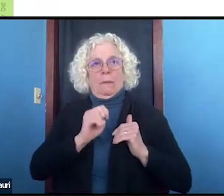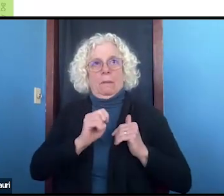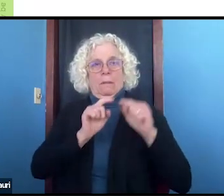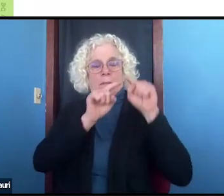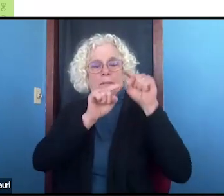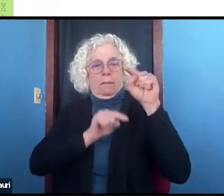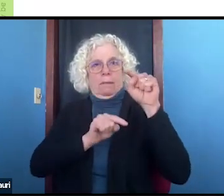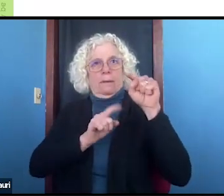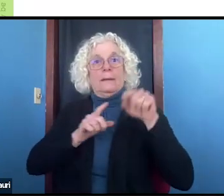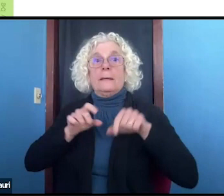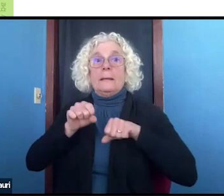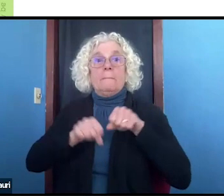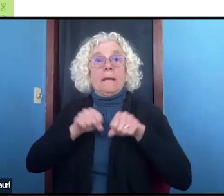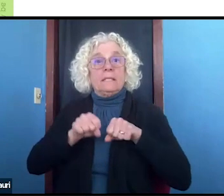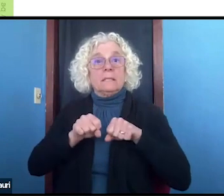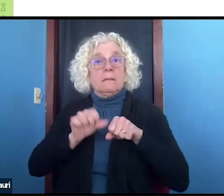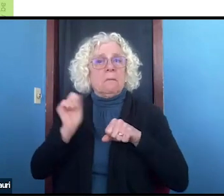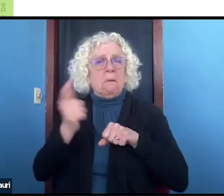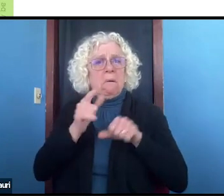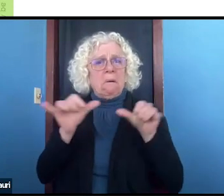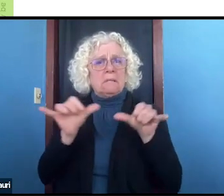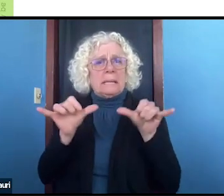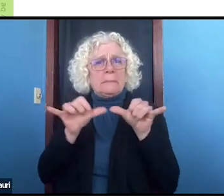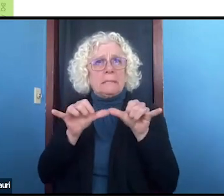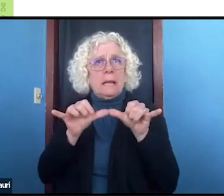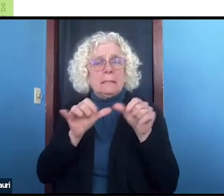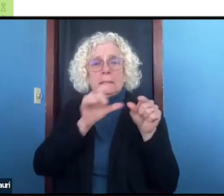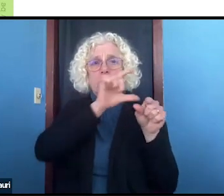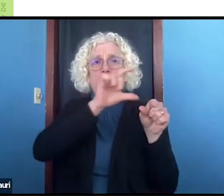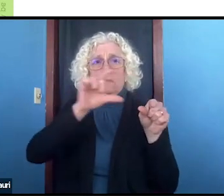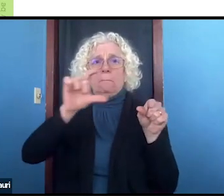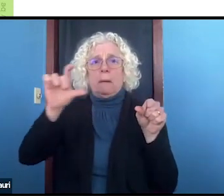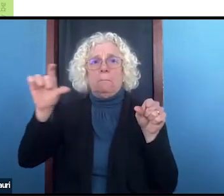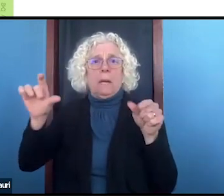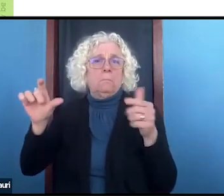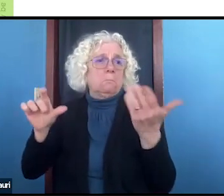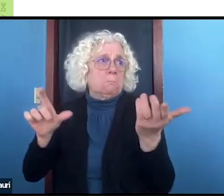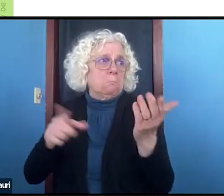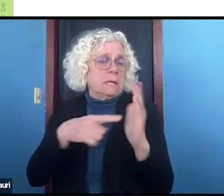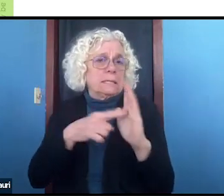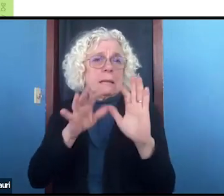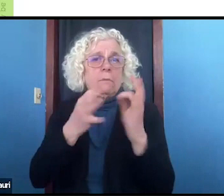All the same size will make the assumption that this is a family going for an outing